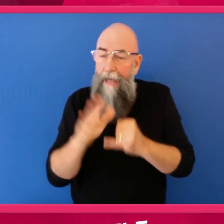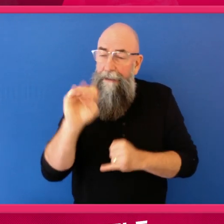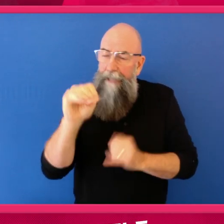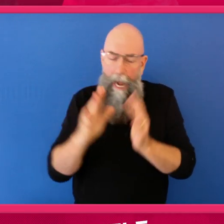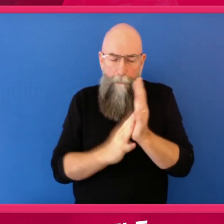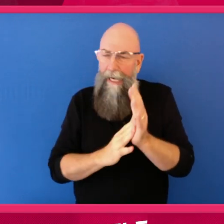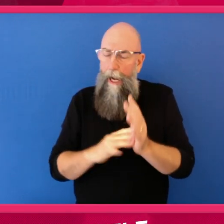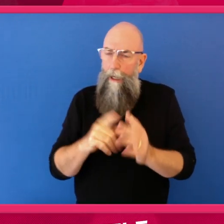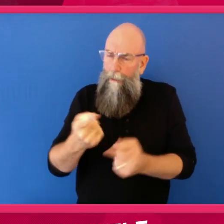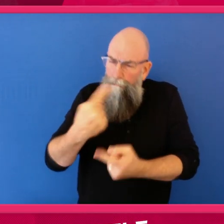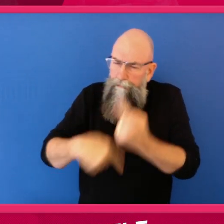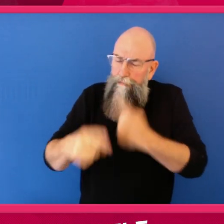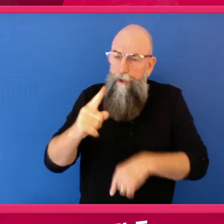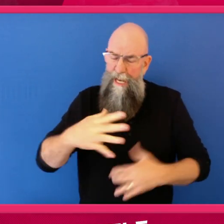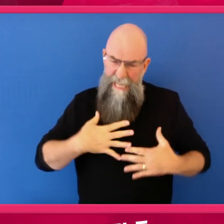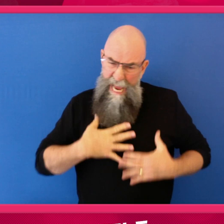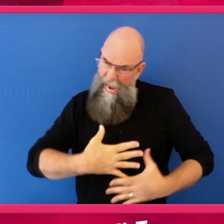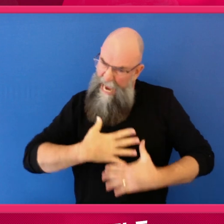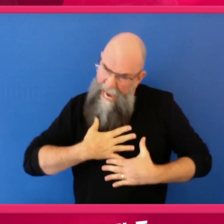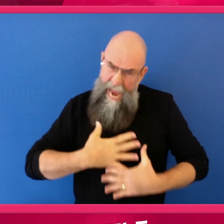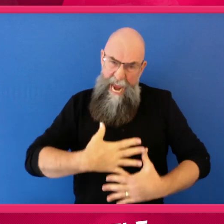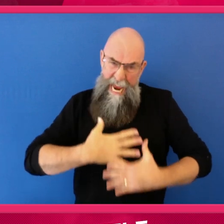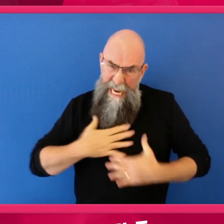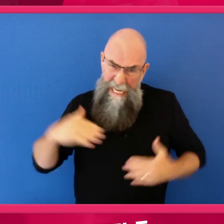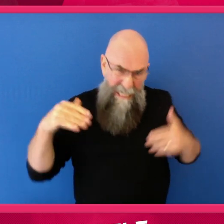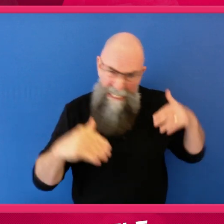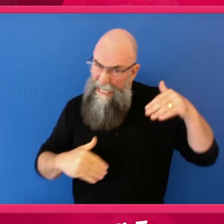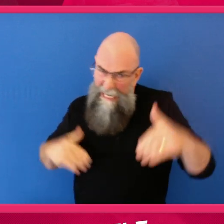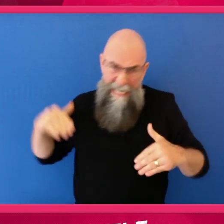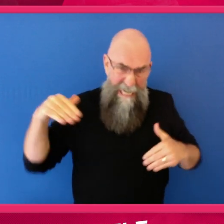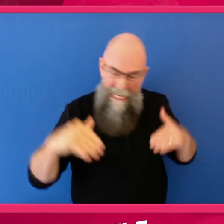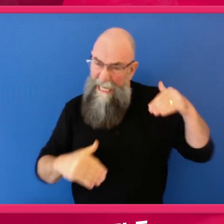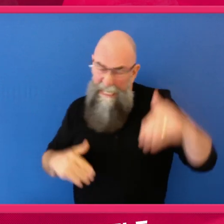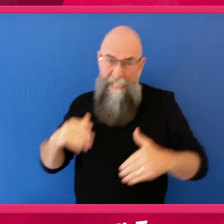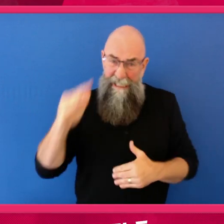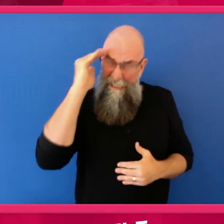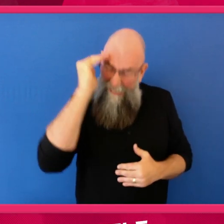the lungs are bursting, you're not sure if you can go on, but somehow you're still fighting,